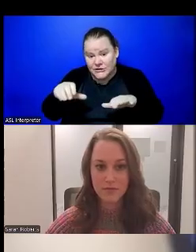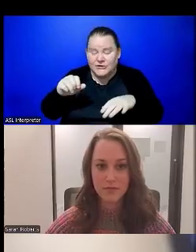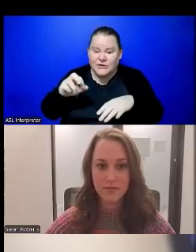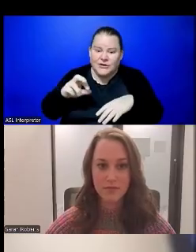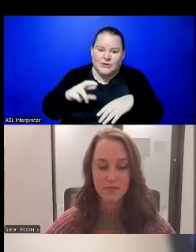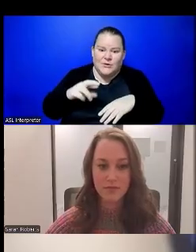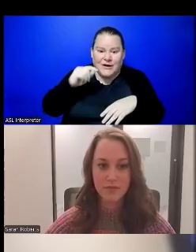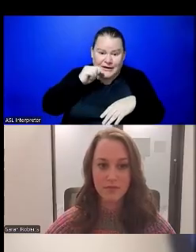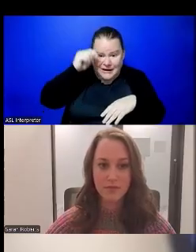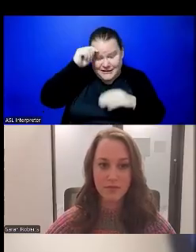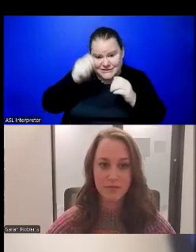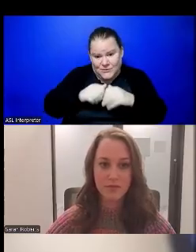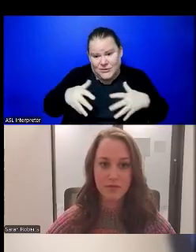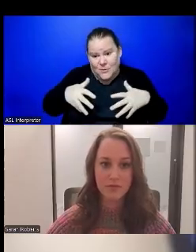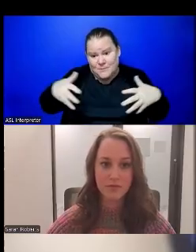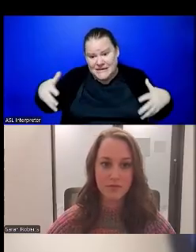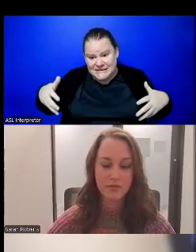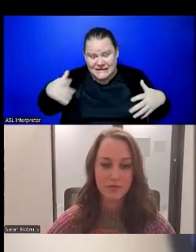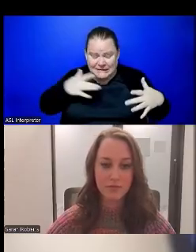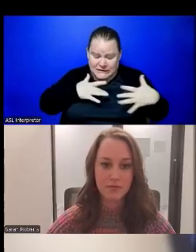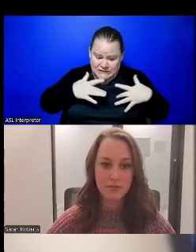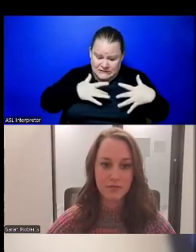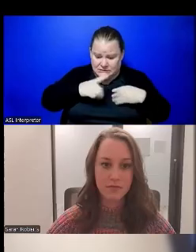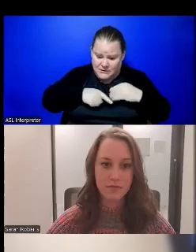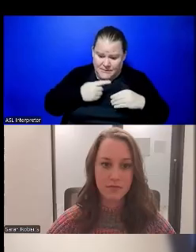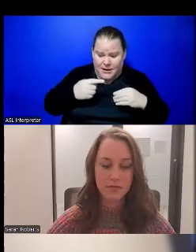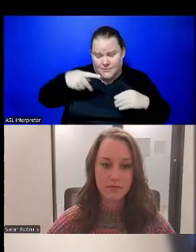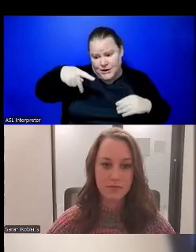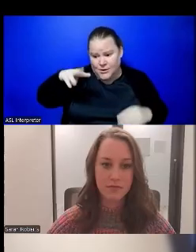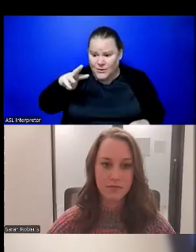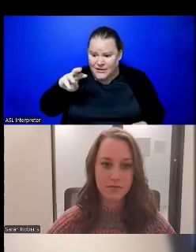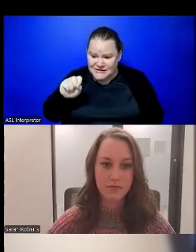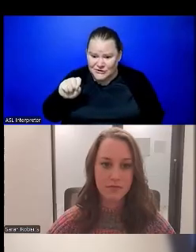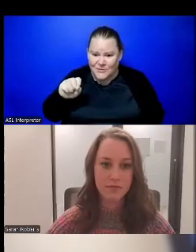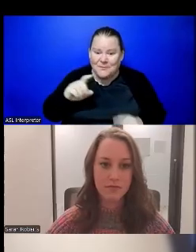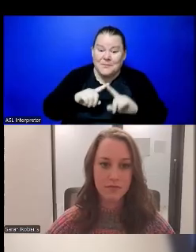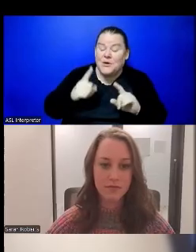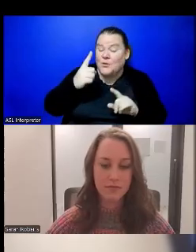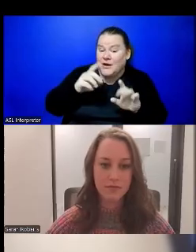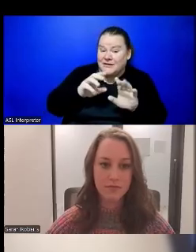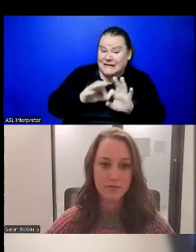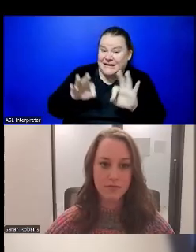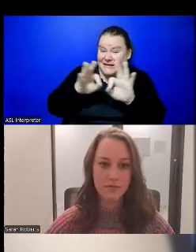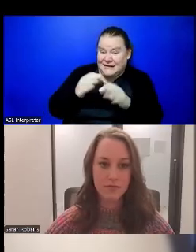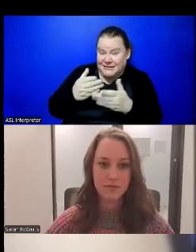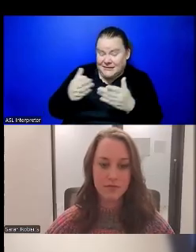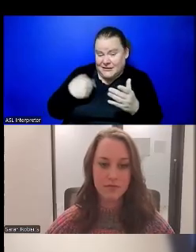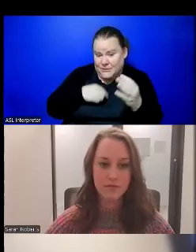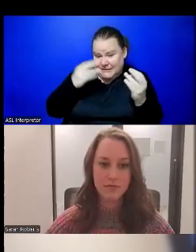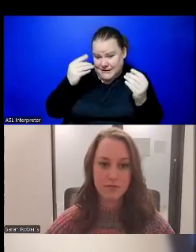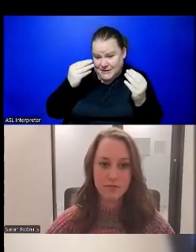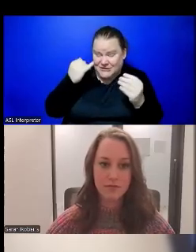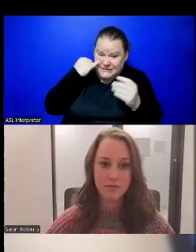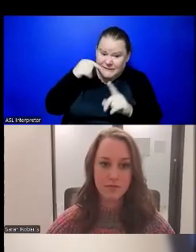concern for praderole syndrome. But one of the key pieces that we think about if this could be Prader relief syndrome was, if